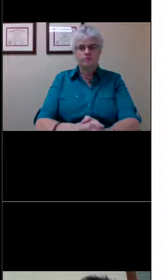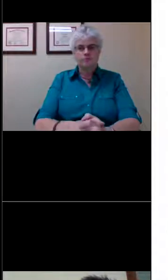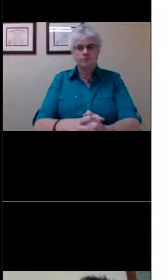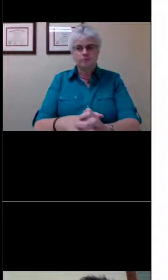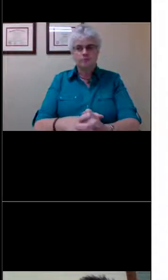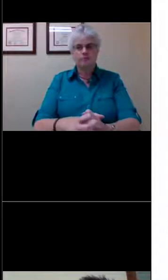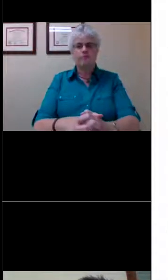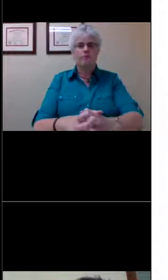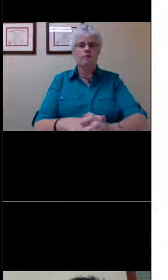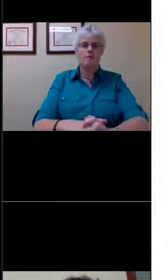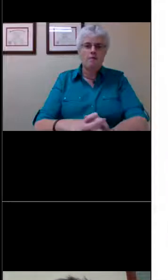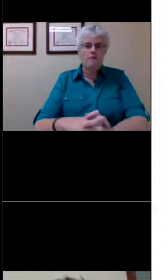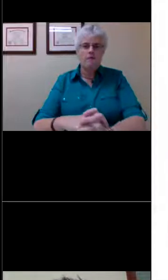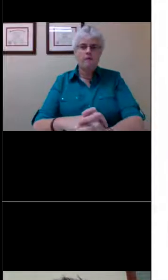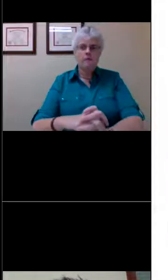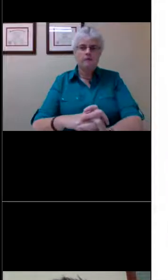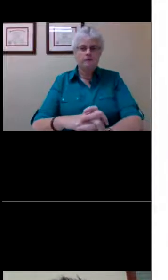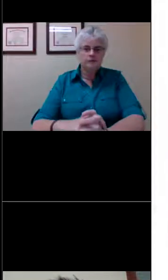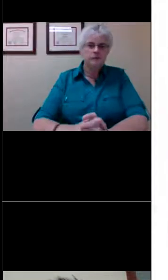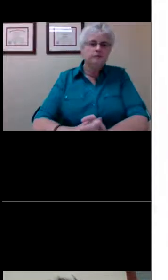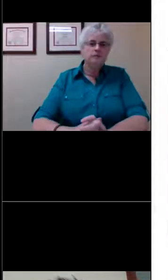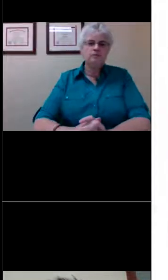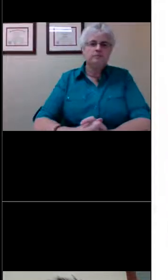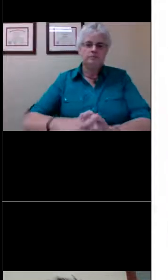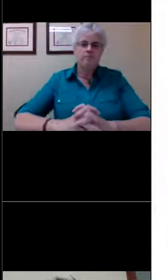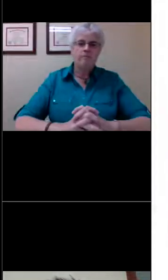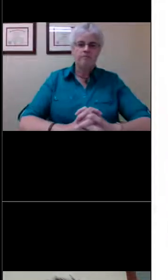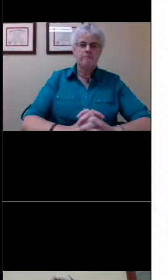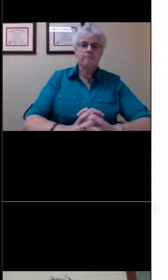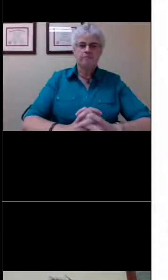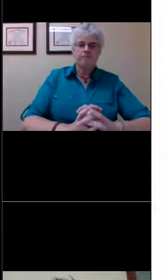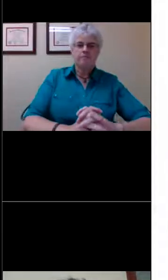applications, or something like that. Essentially what I'm saying is it's not